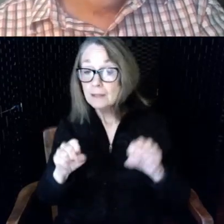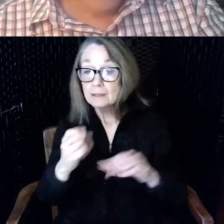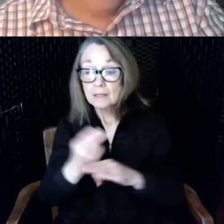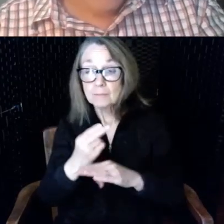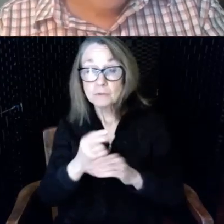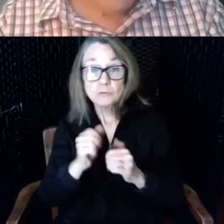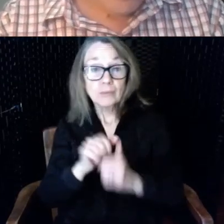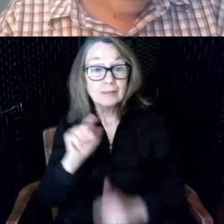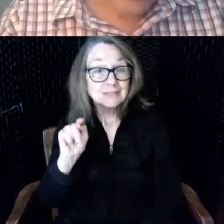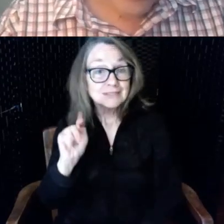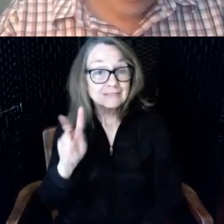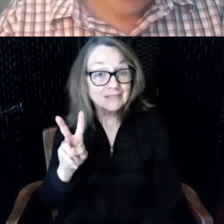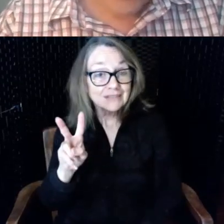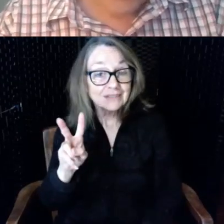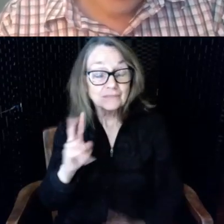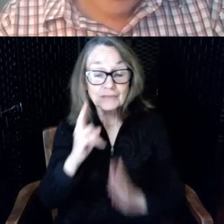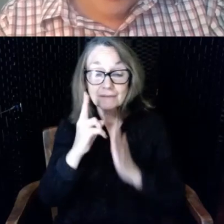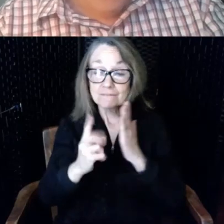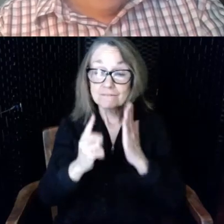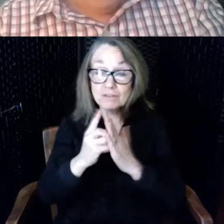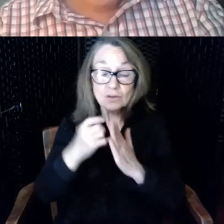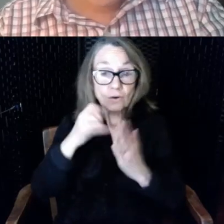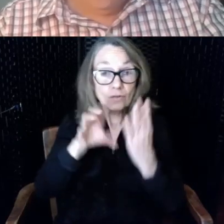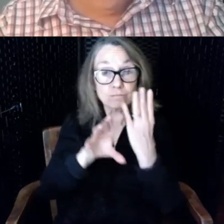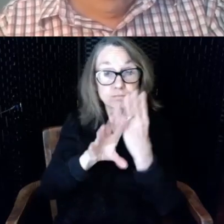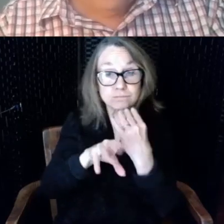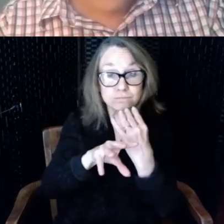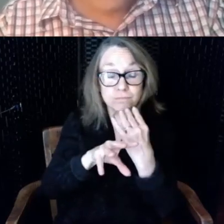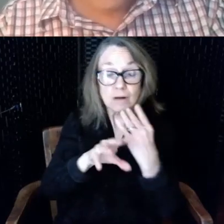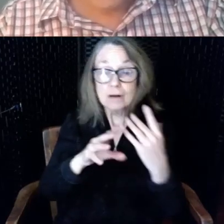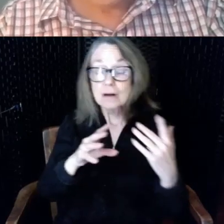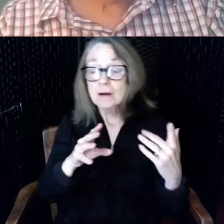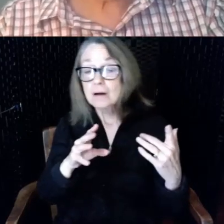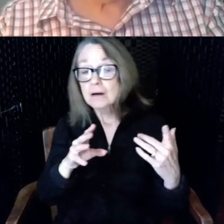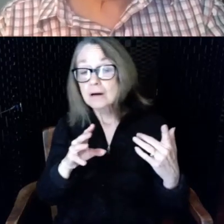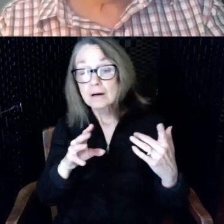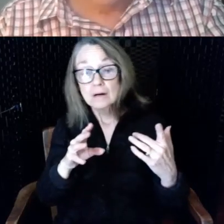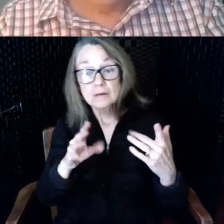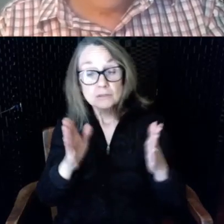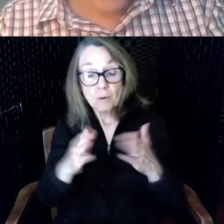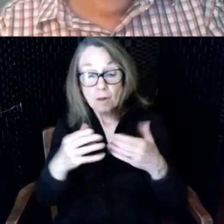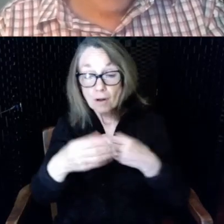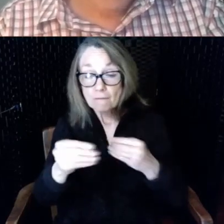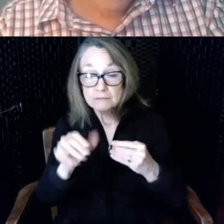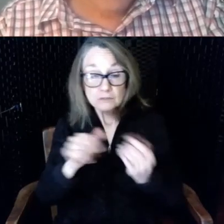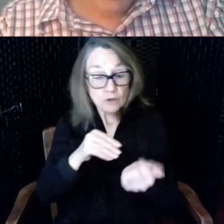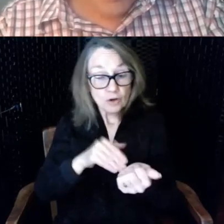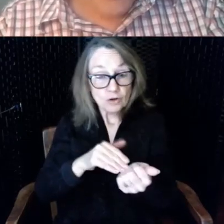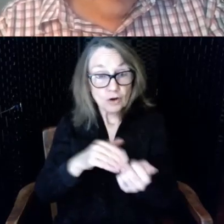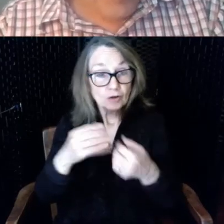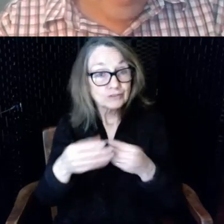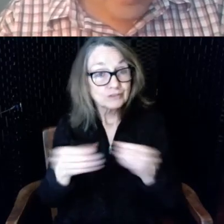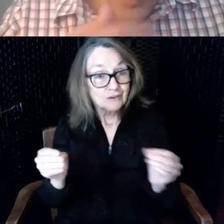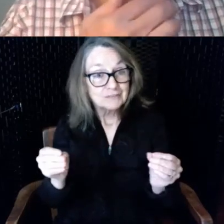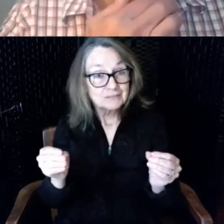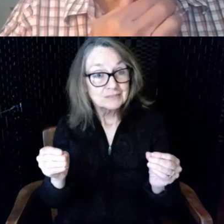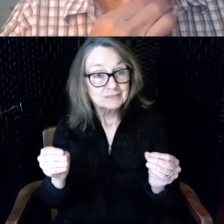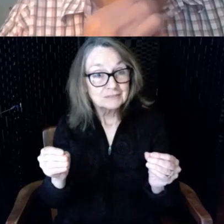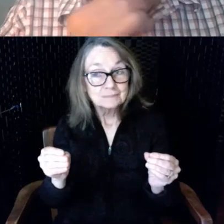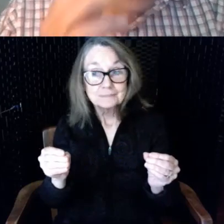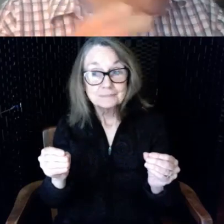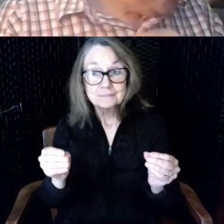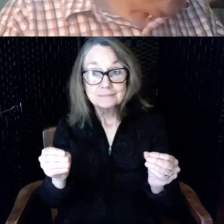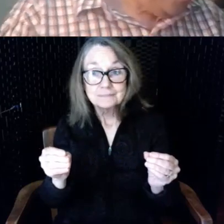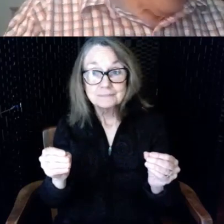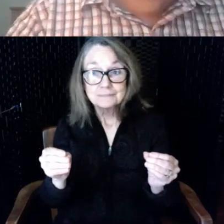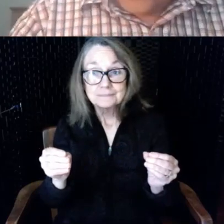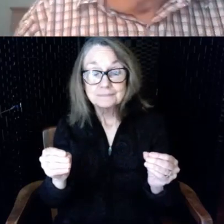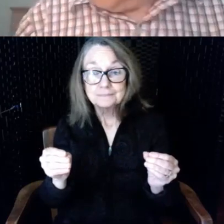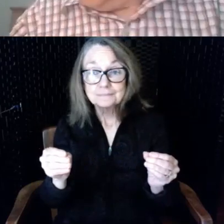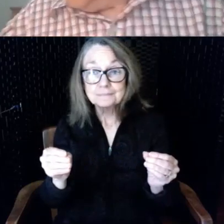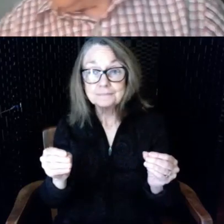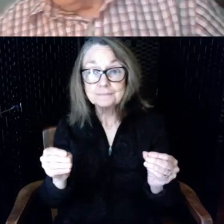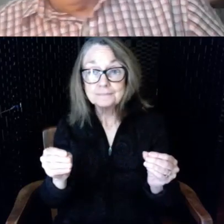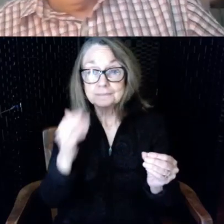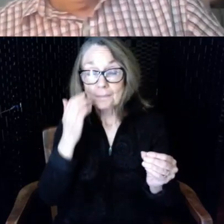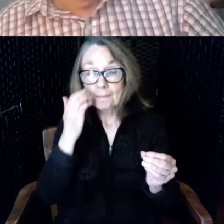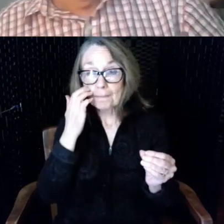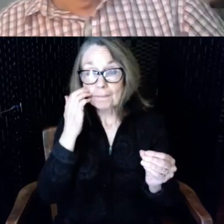video calls and small offices such as knocked his offices with these items